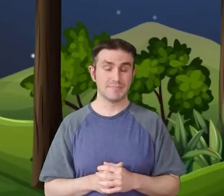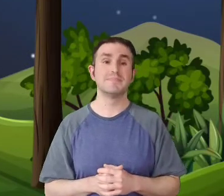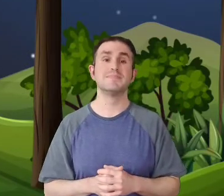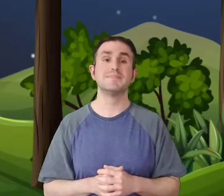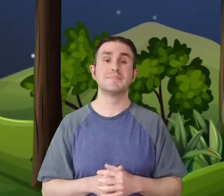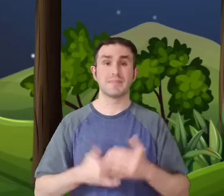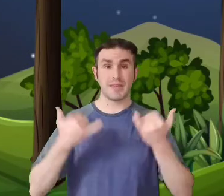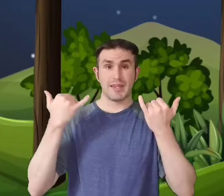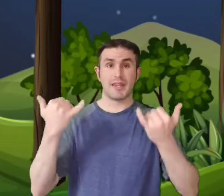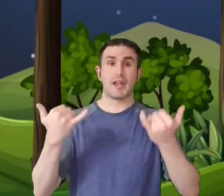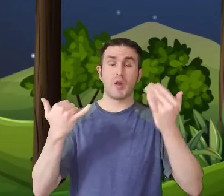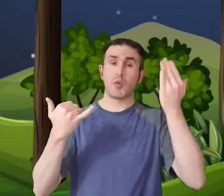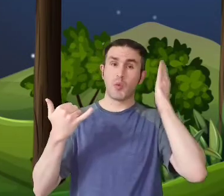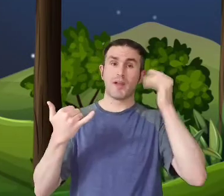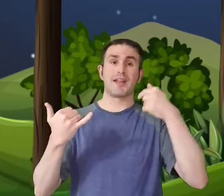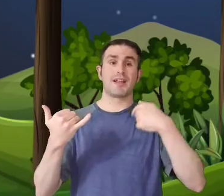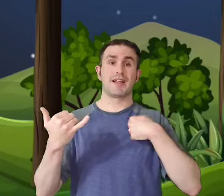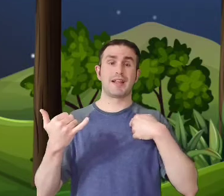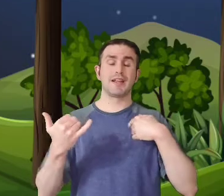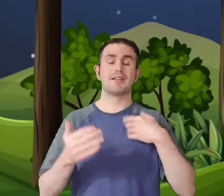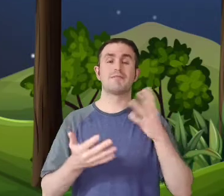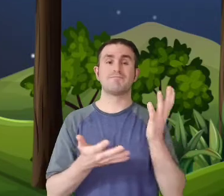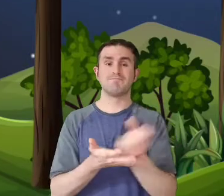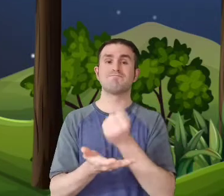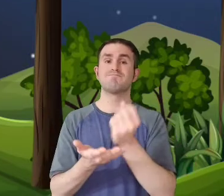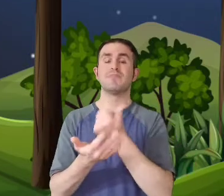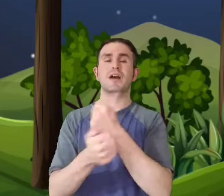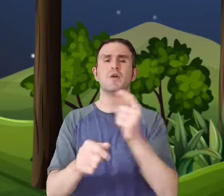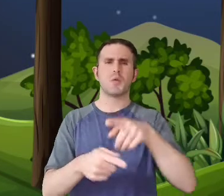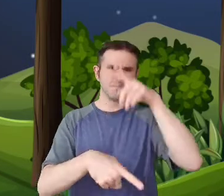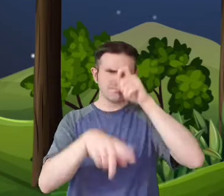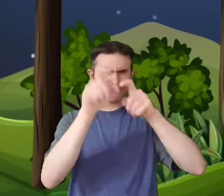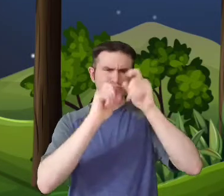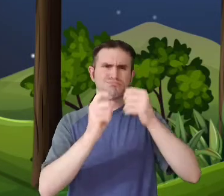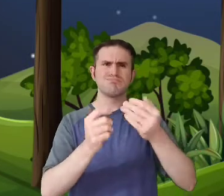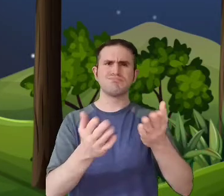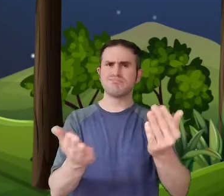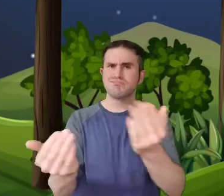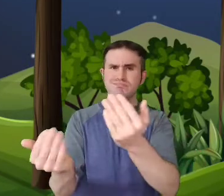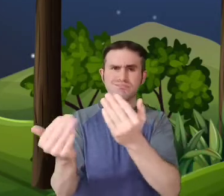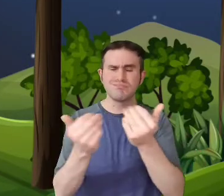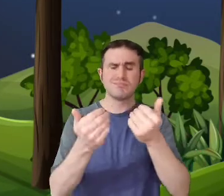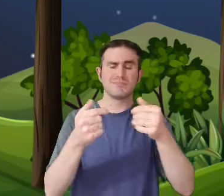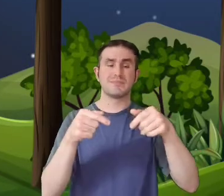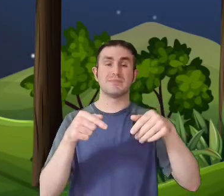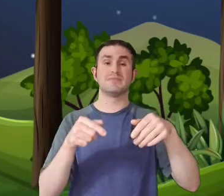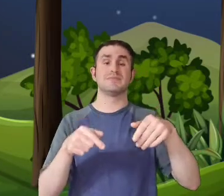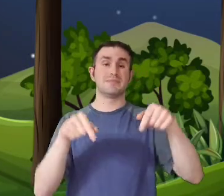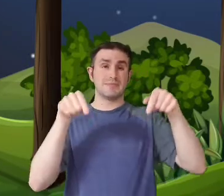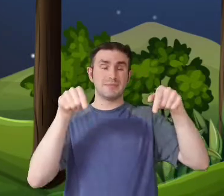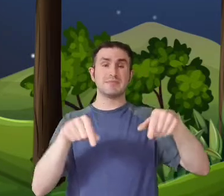I'll take some time now to answer any questions that you might have in the, uh... in the chat,